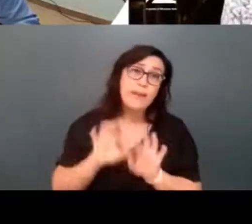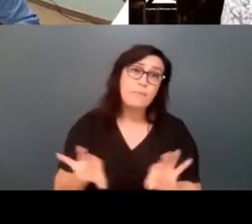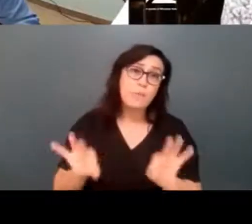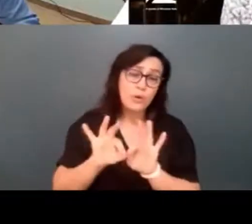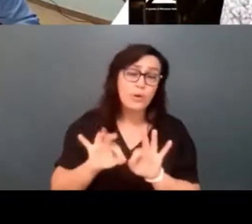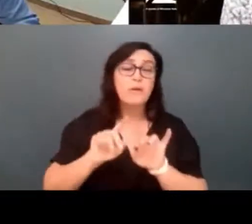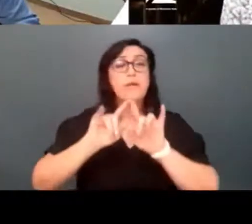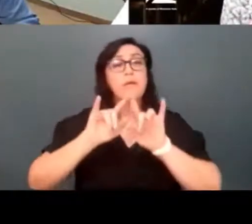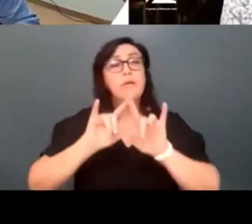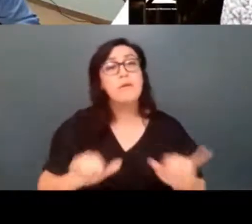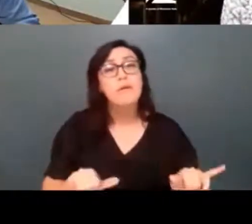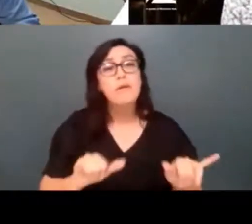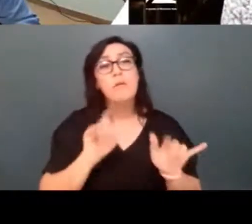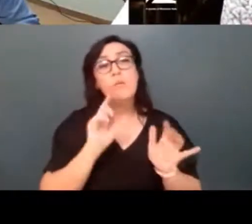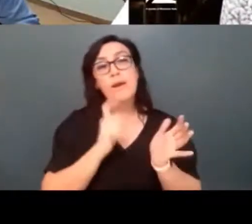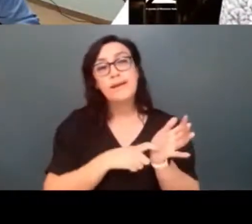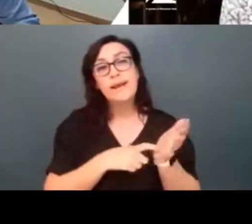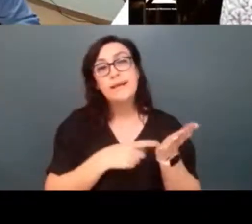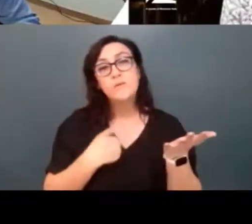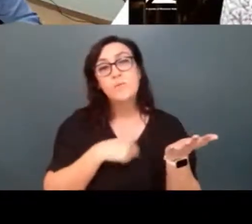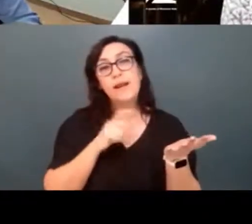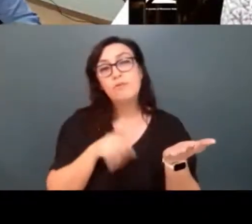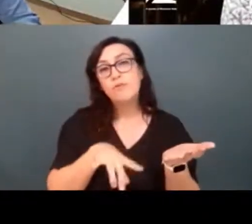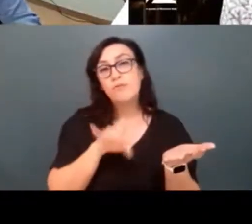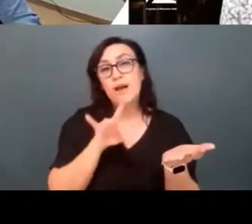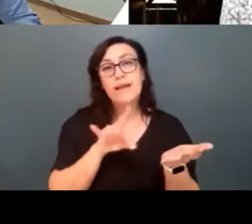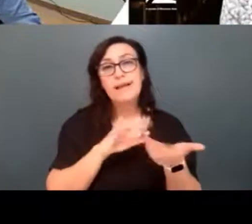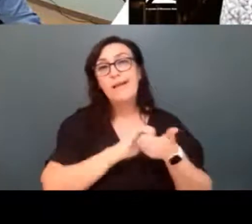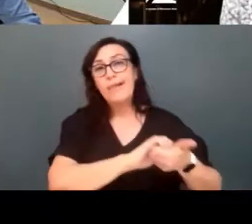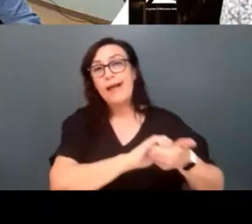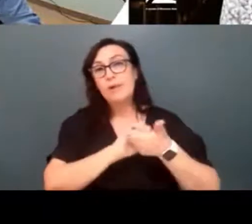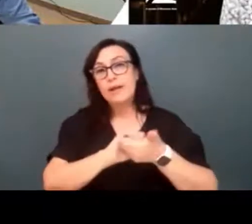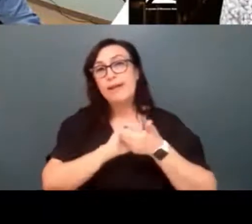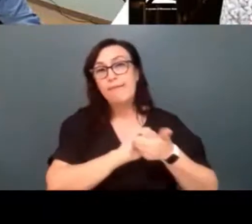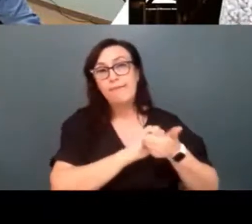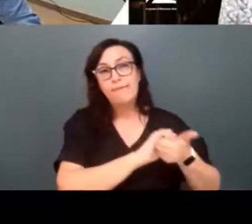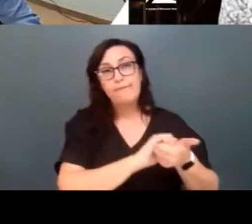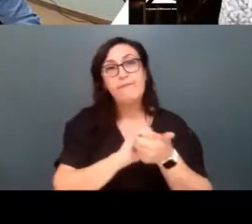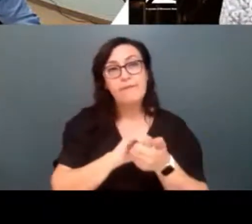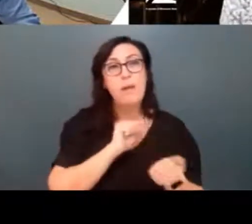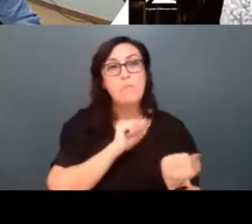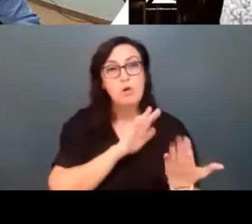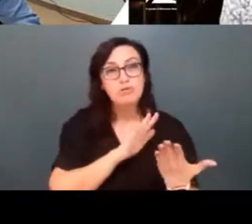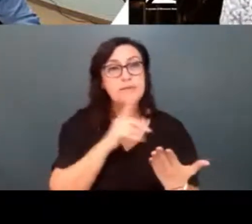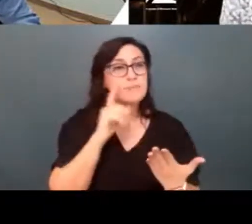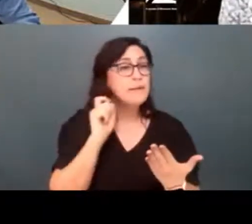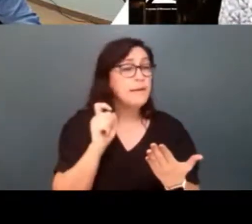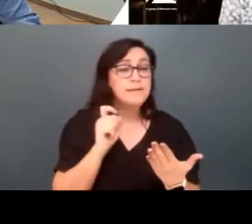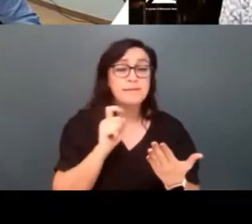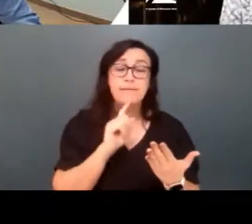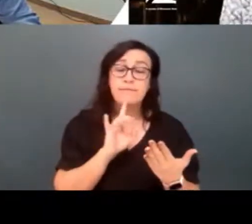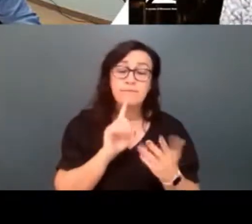a meeting to find collaborative ways to do it. Because it is extremely difficult to quick at any IR office or